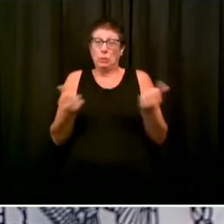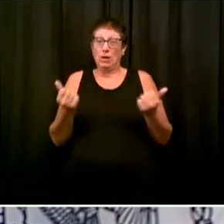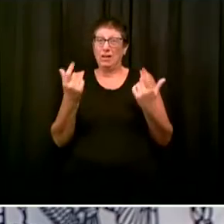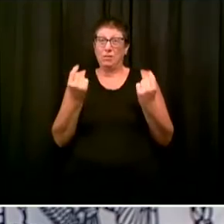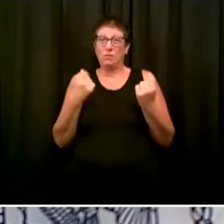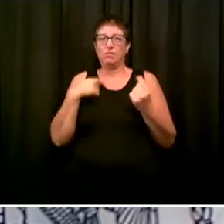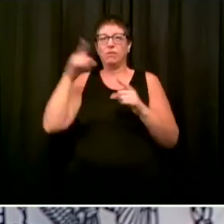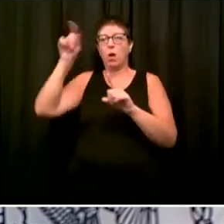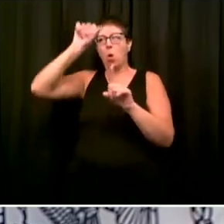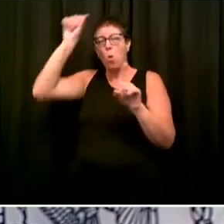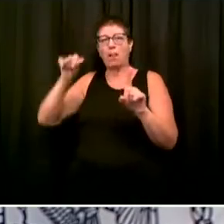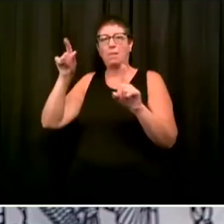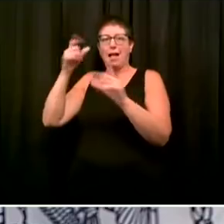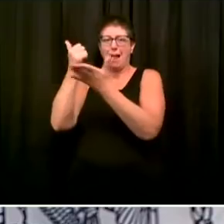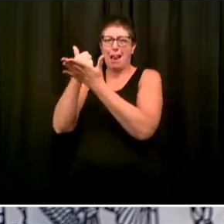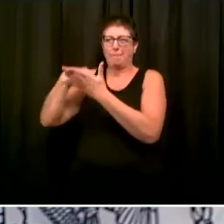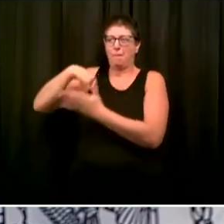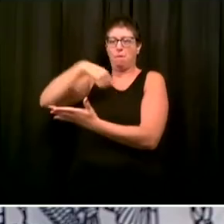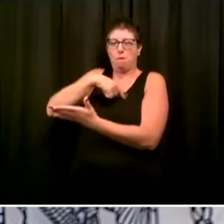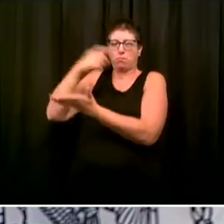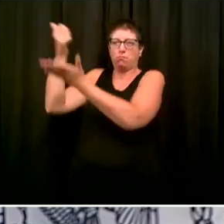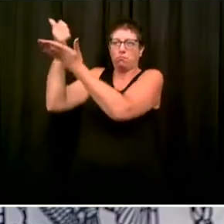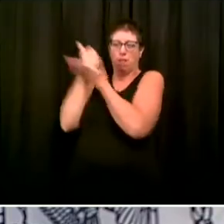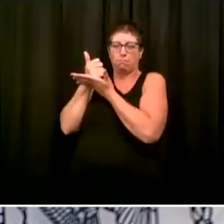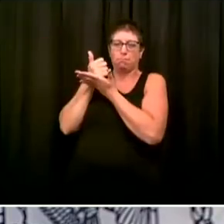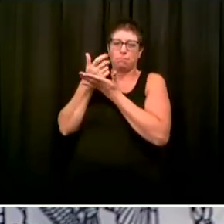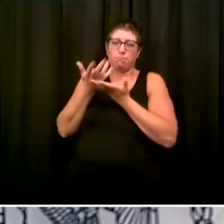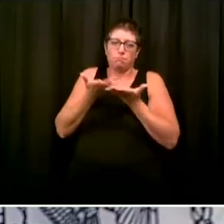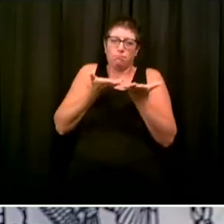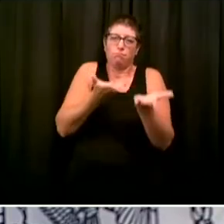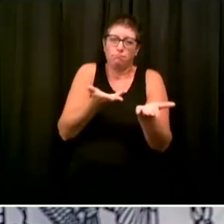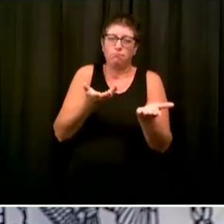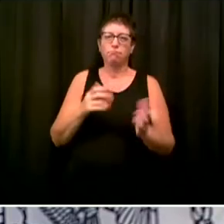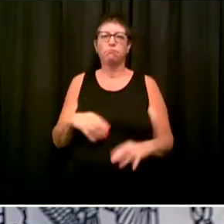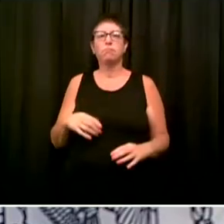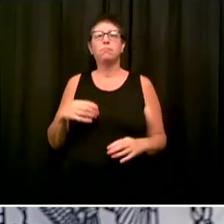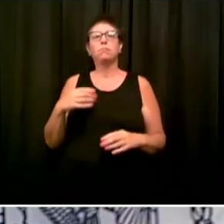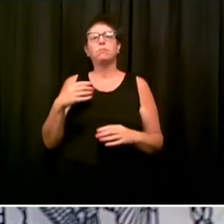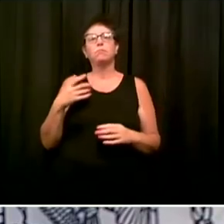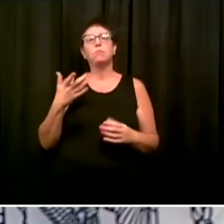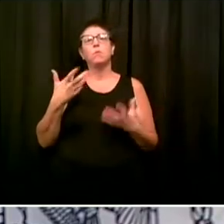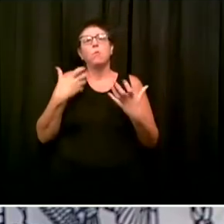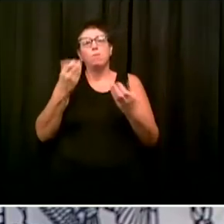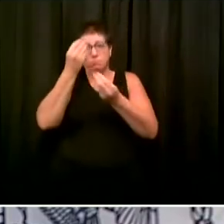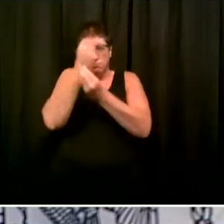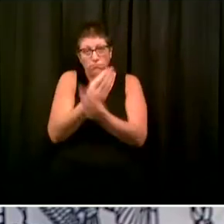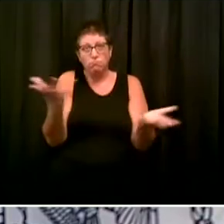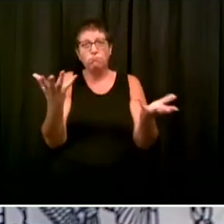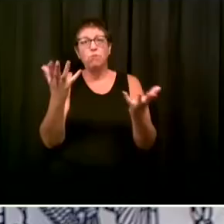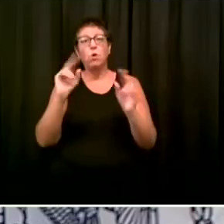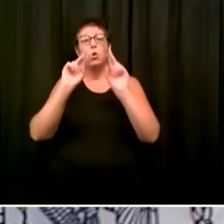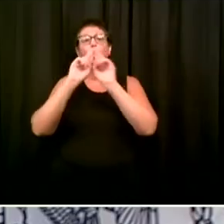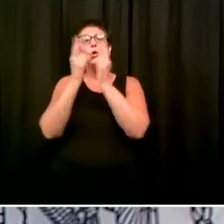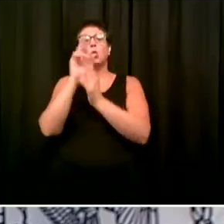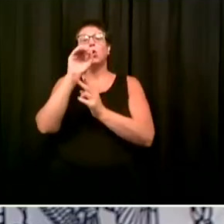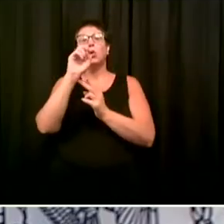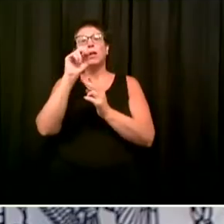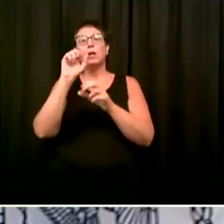HOI PE WE CAN EVER THIS THE BETTER WAY WHICH IS TO GET THE LONG-TERM BORROWING IN ACPLE T BUWE CONTINUE TO TALWIK TH LABORBO AUT